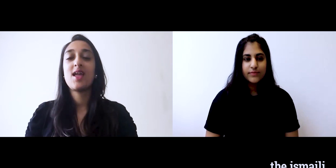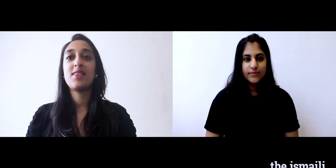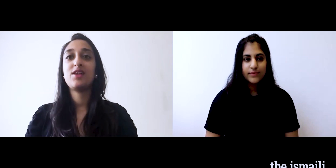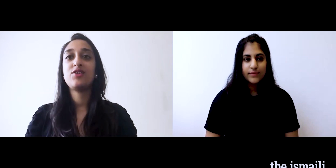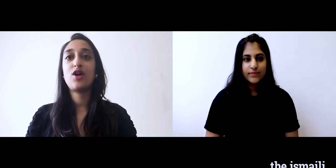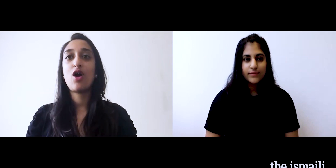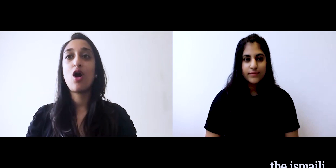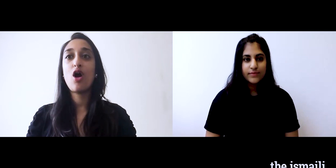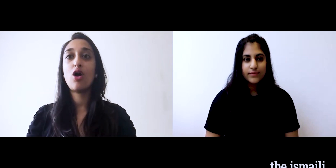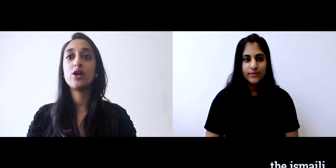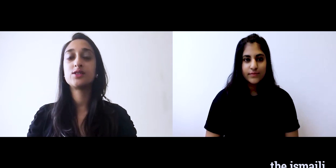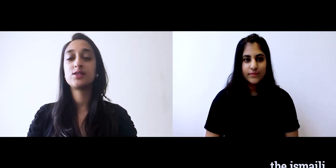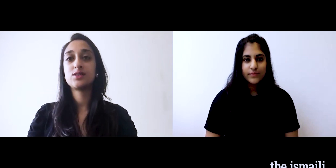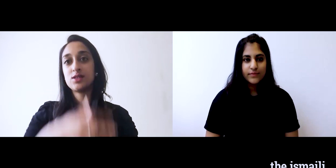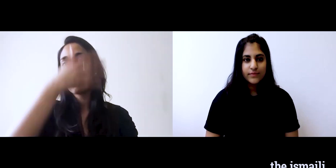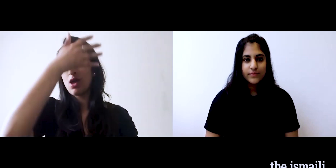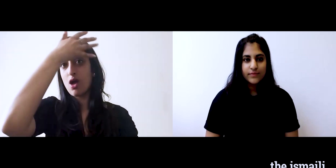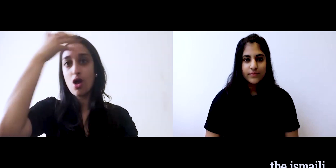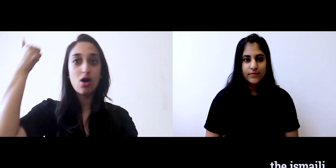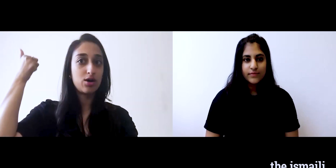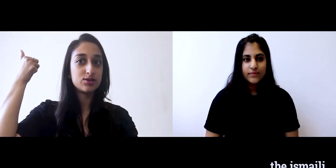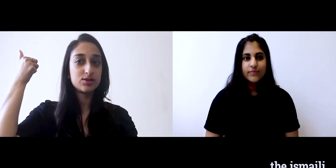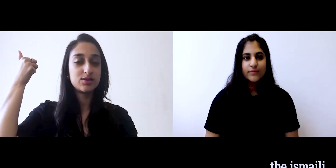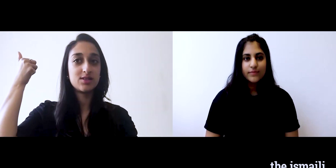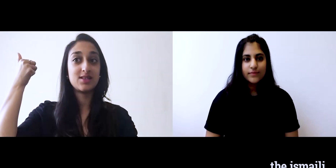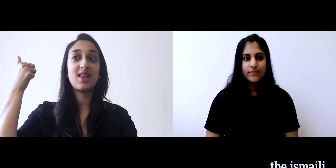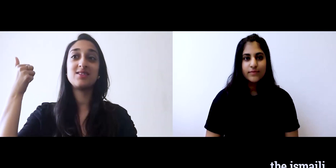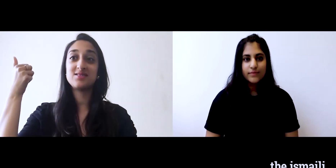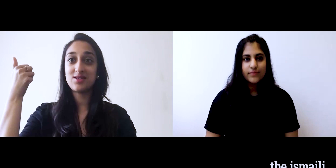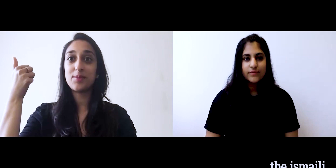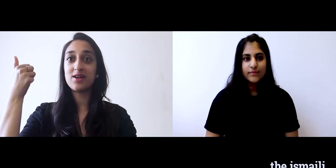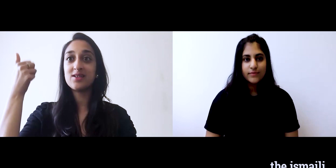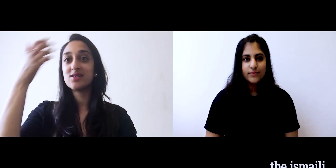Then we have hot, hot. That's summer,